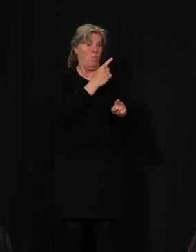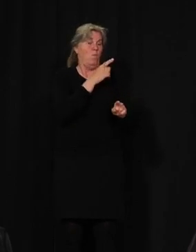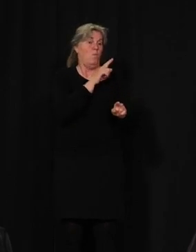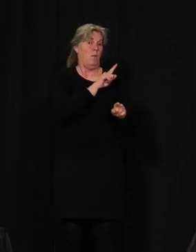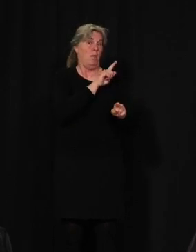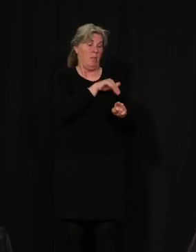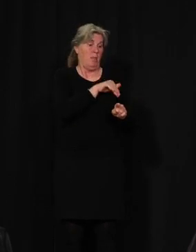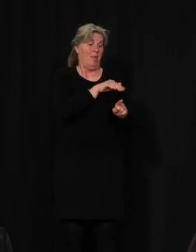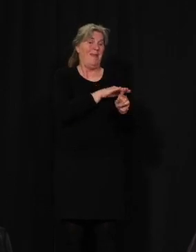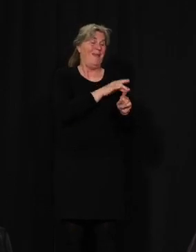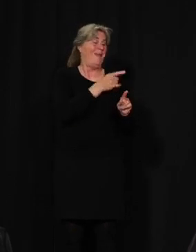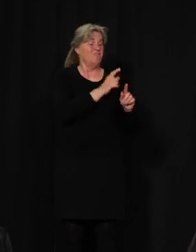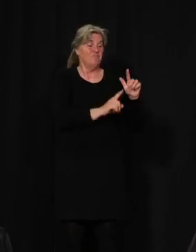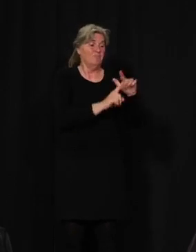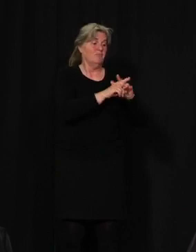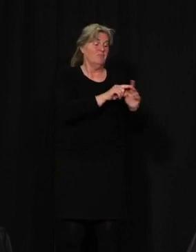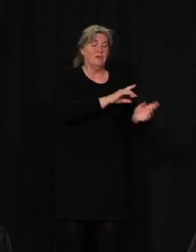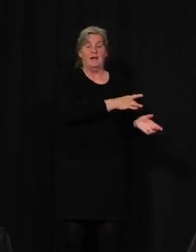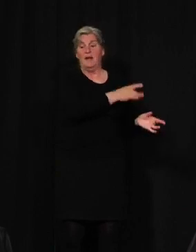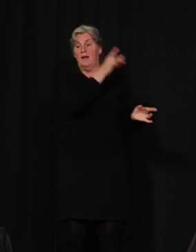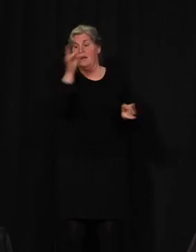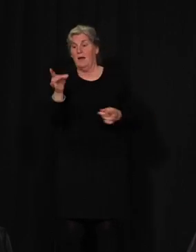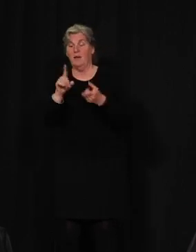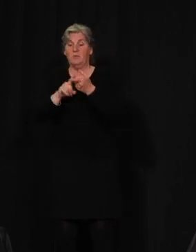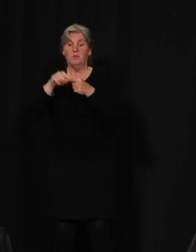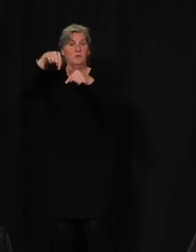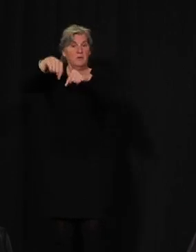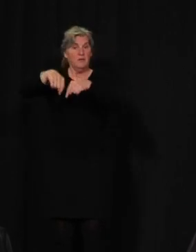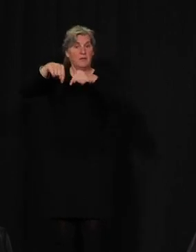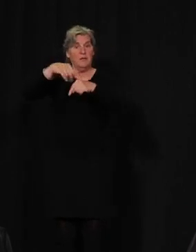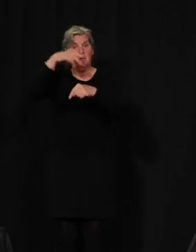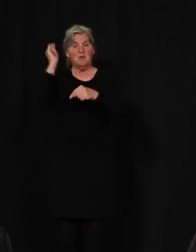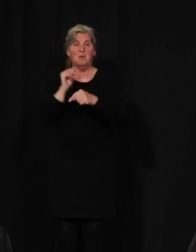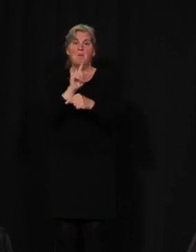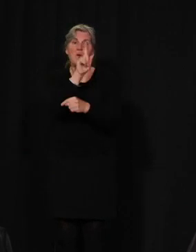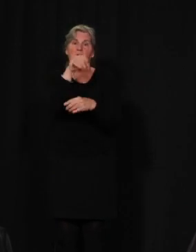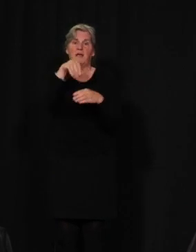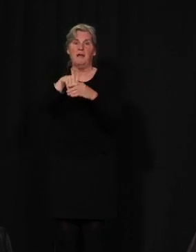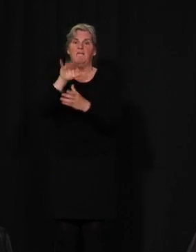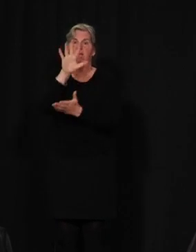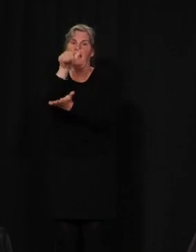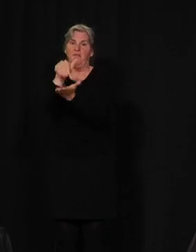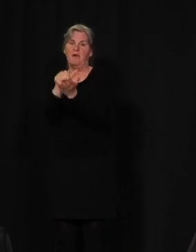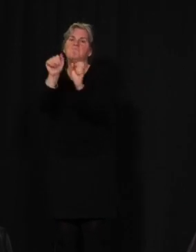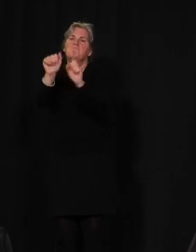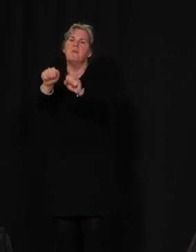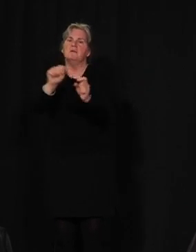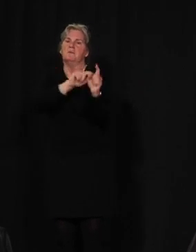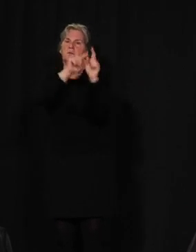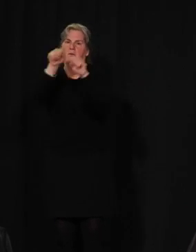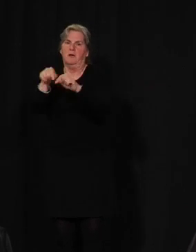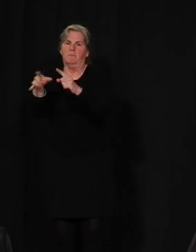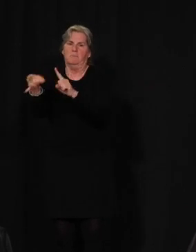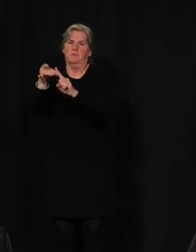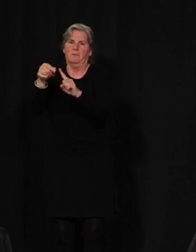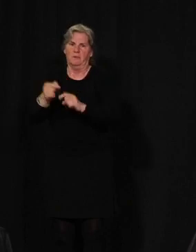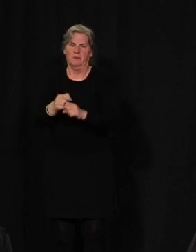Yukon becomes therefore about oe in 5000. Add to that that COVID is not evenly dispersed in the BC